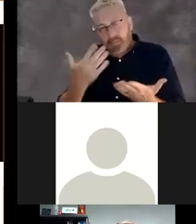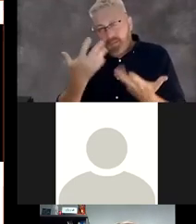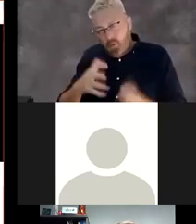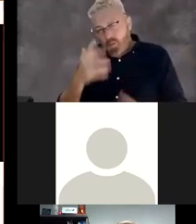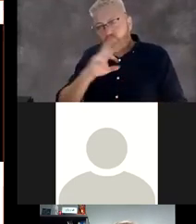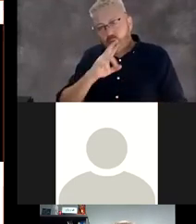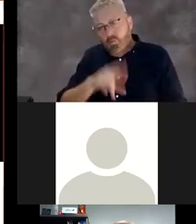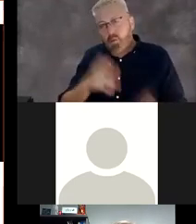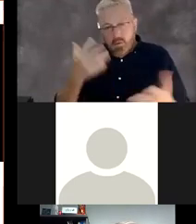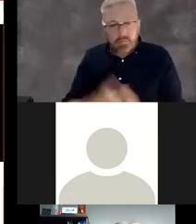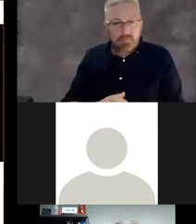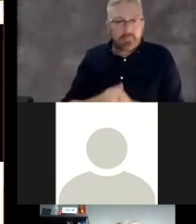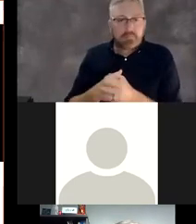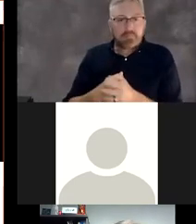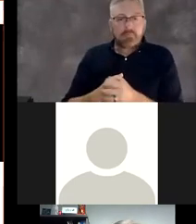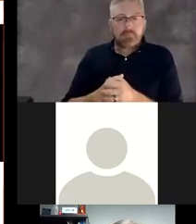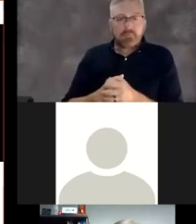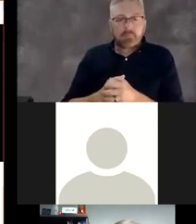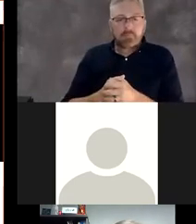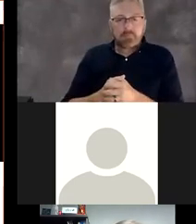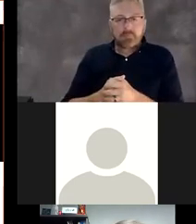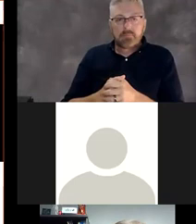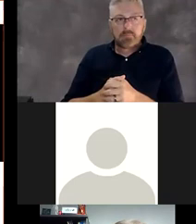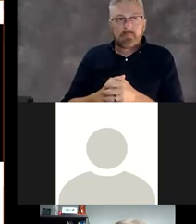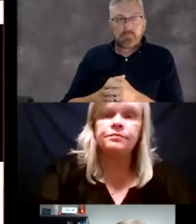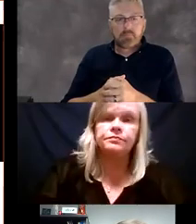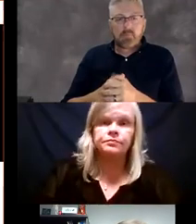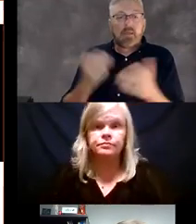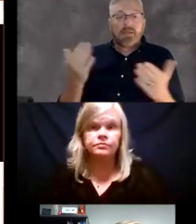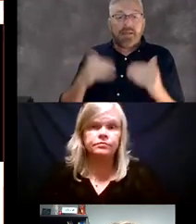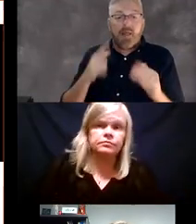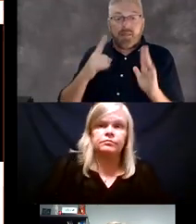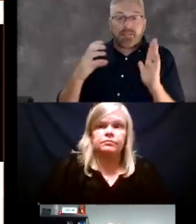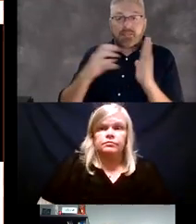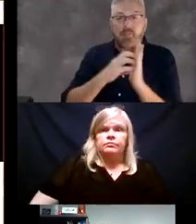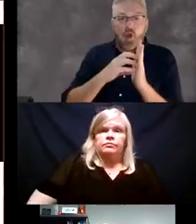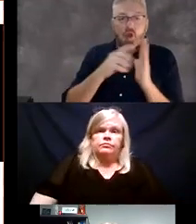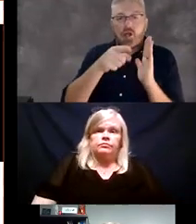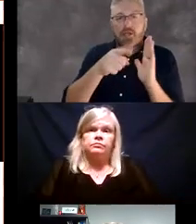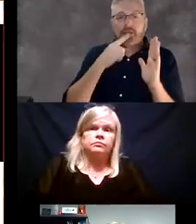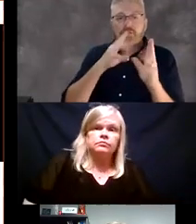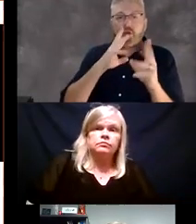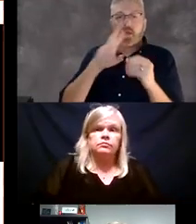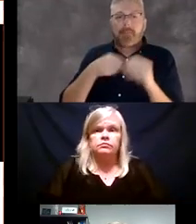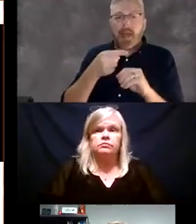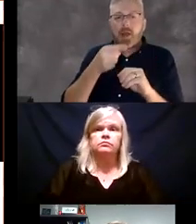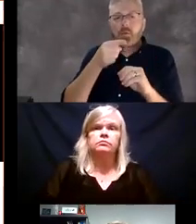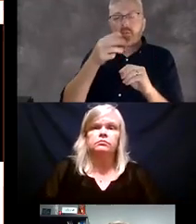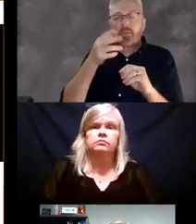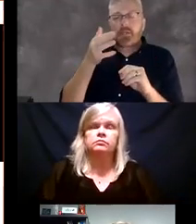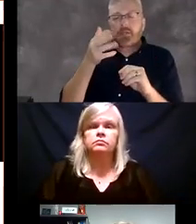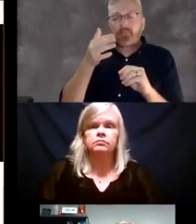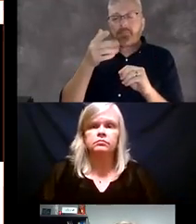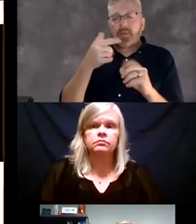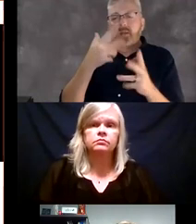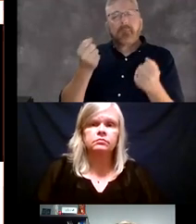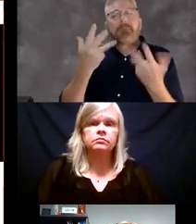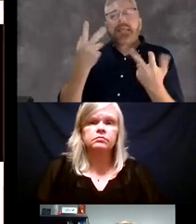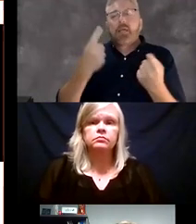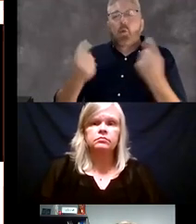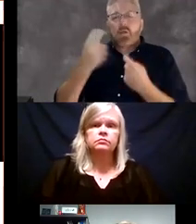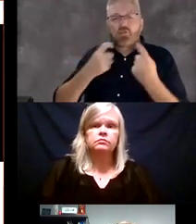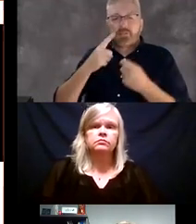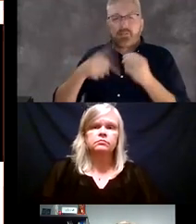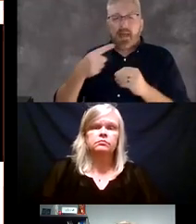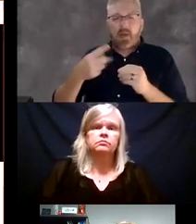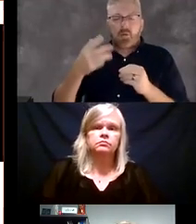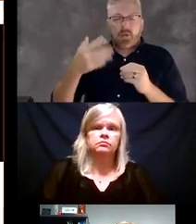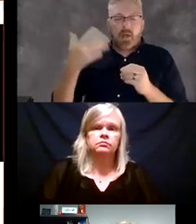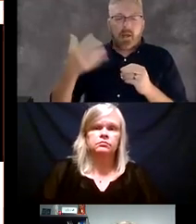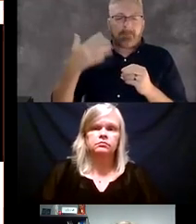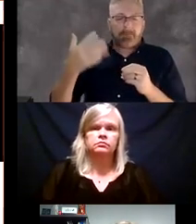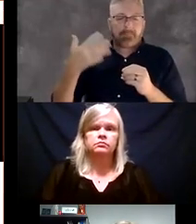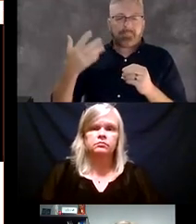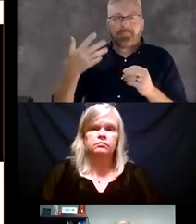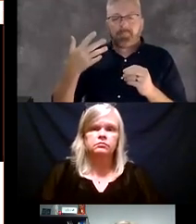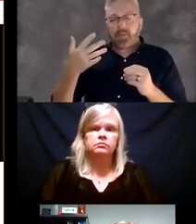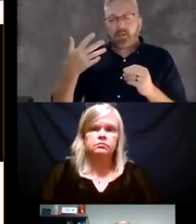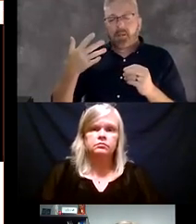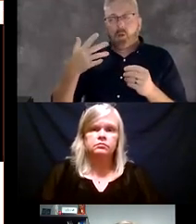Sonci: THIS SECTION, WE GET A LOT OF QUESTIONS ON WHEN MINORS